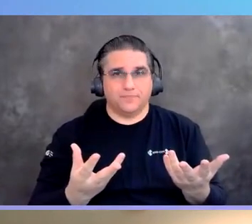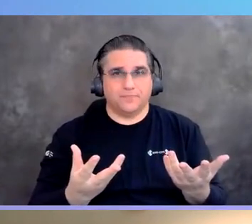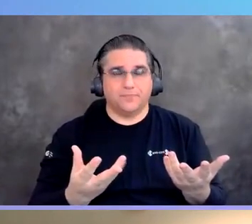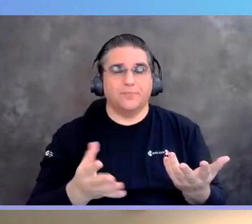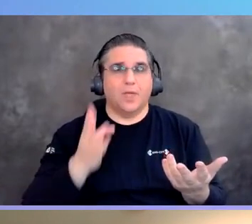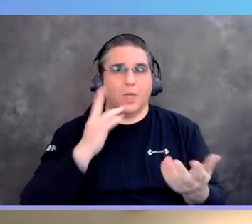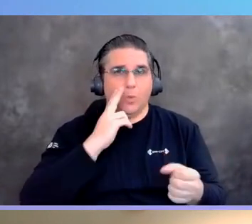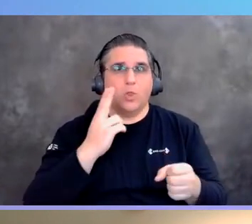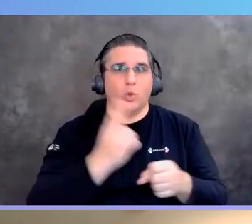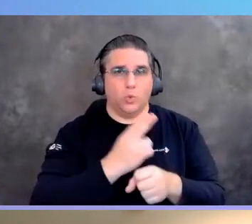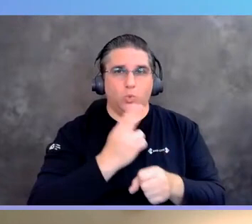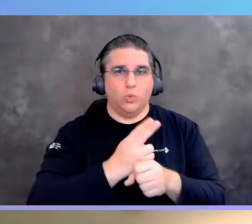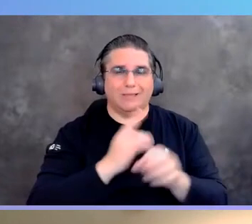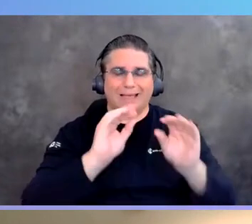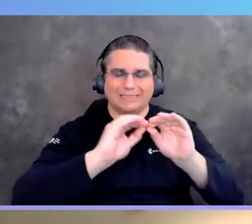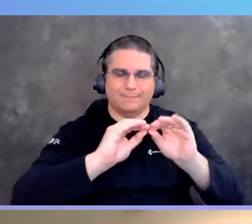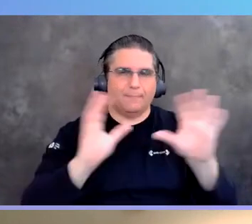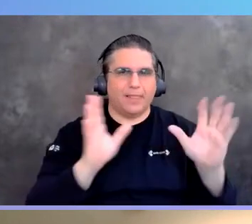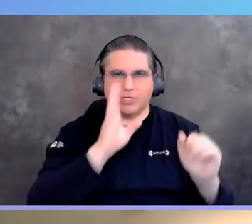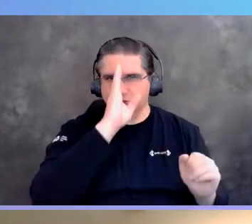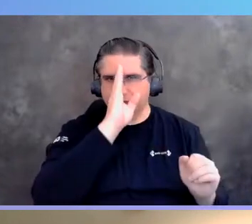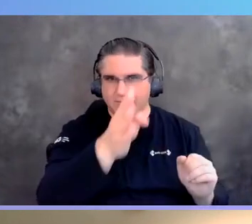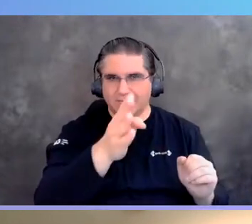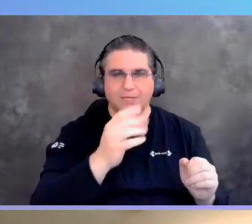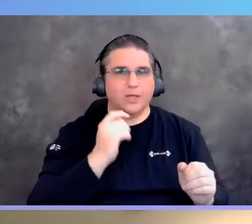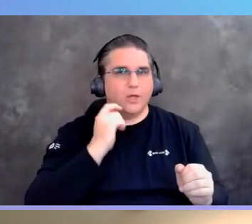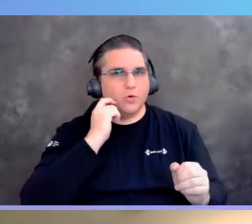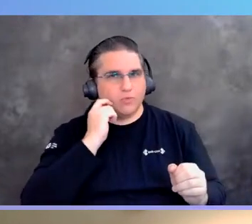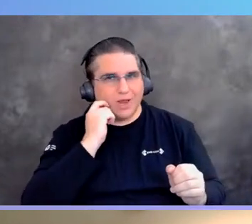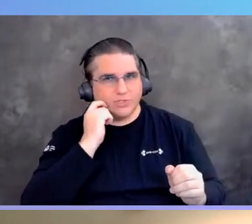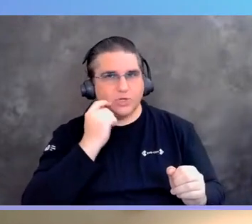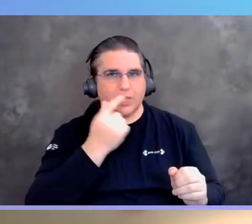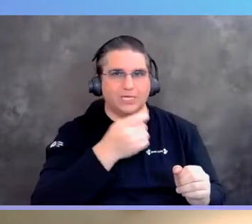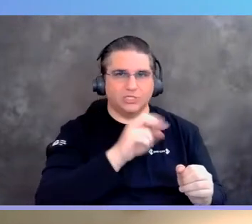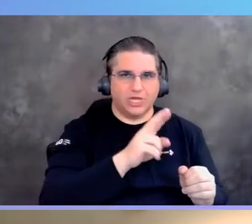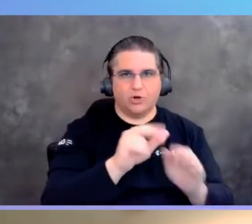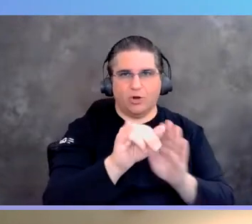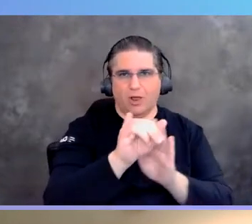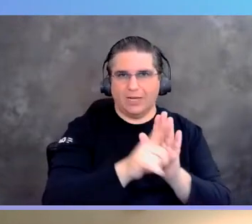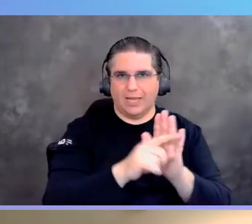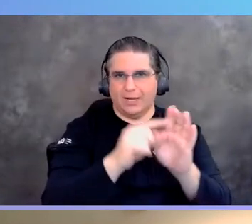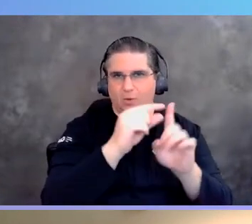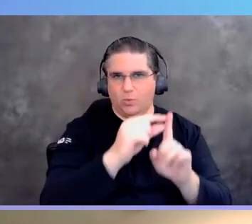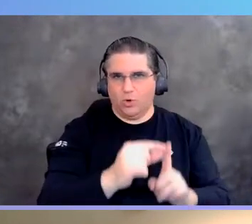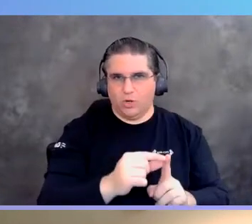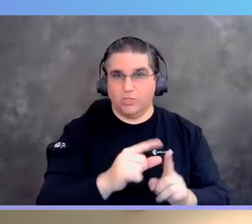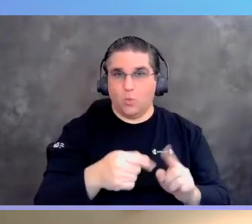racial and gender identity. When these are known about people in